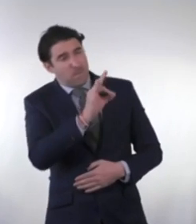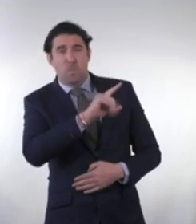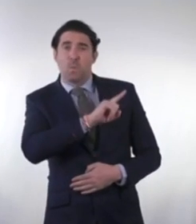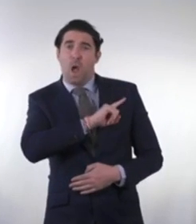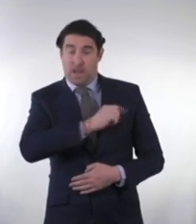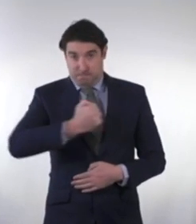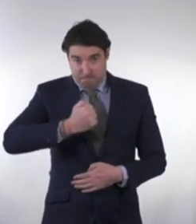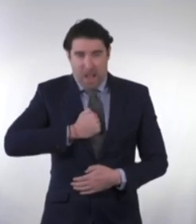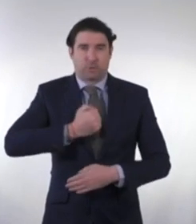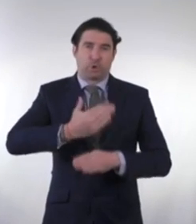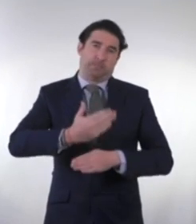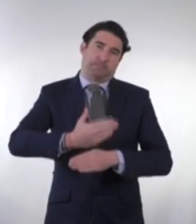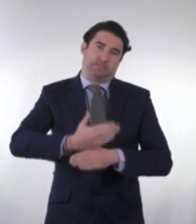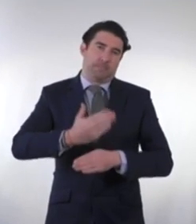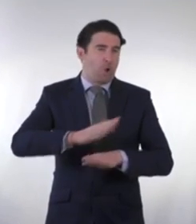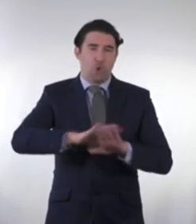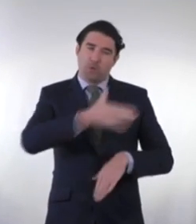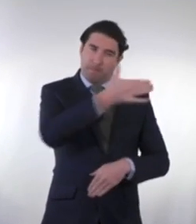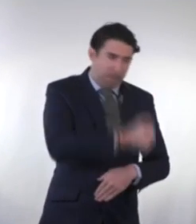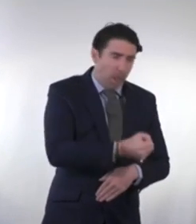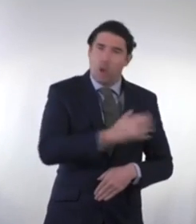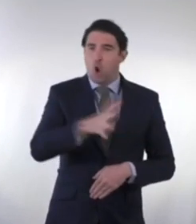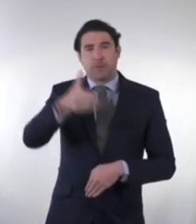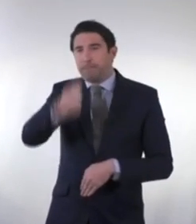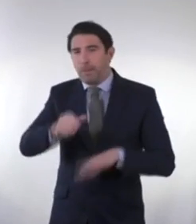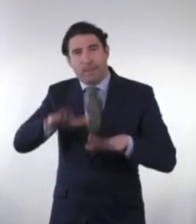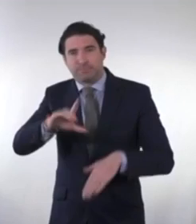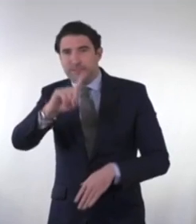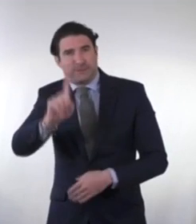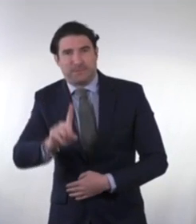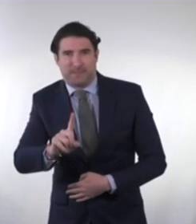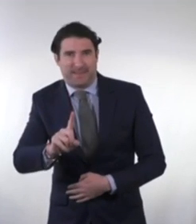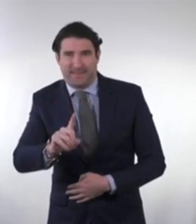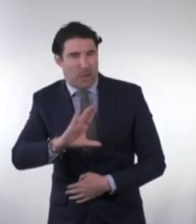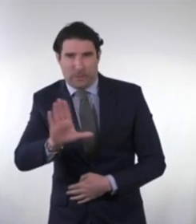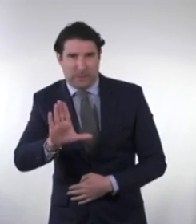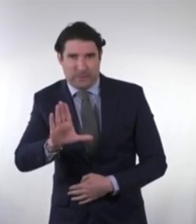to keep the Union. It was a once-in-a-generation event, as the then leaders of the Scottish